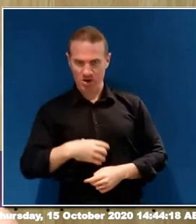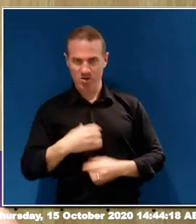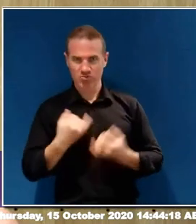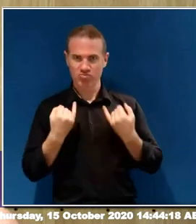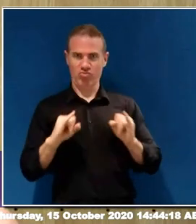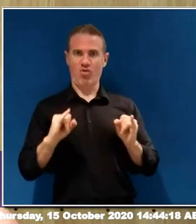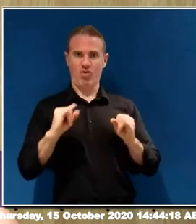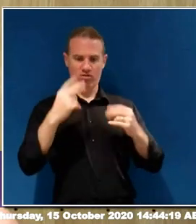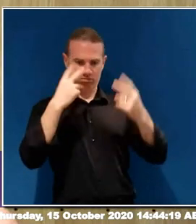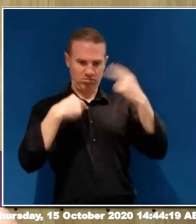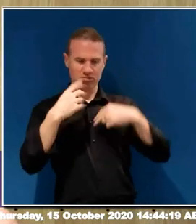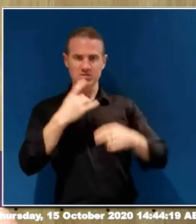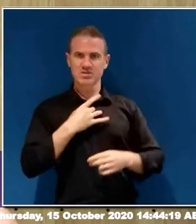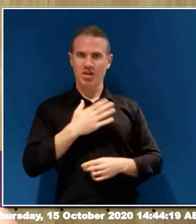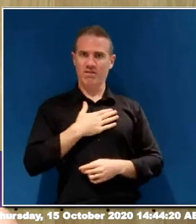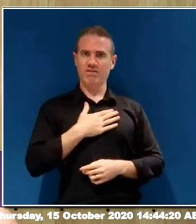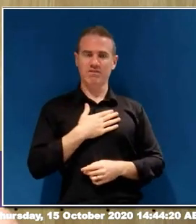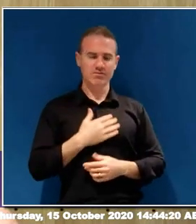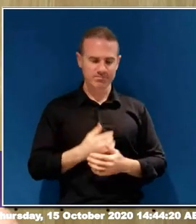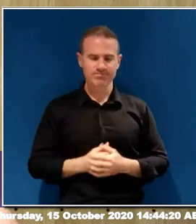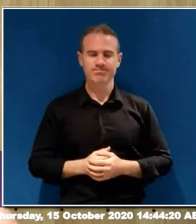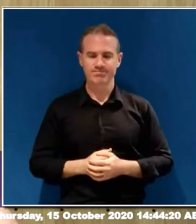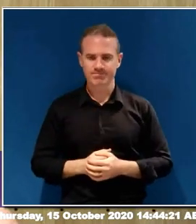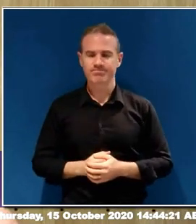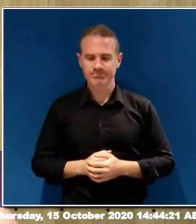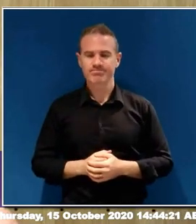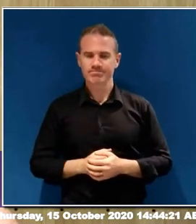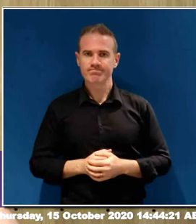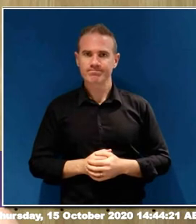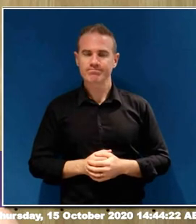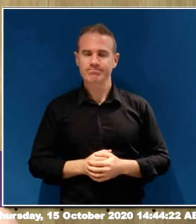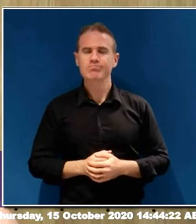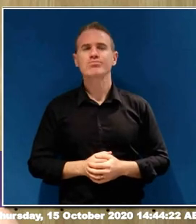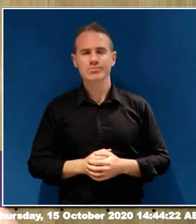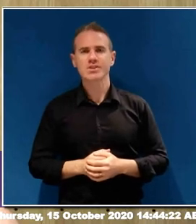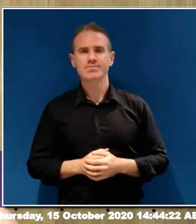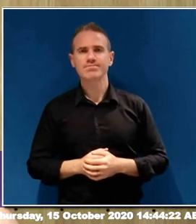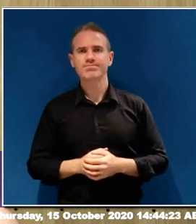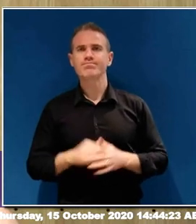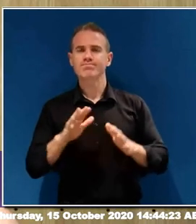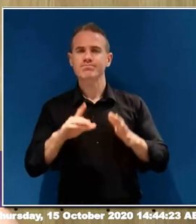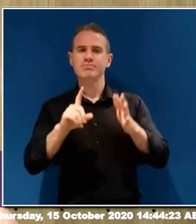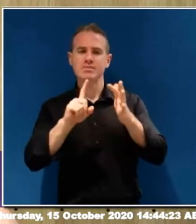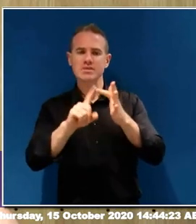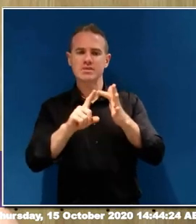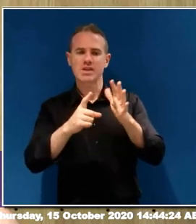Now, in that EAP work as a senior guidance officer, one of the things you needed